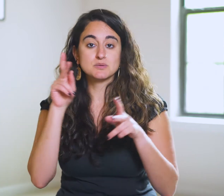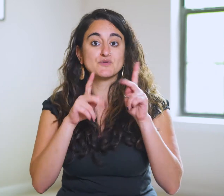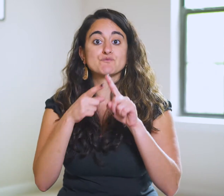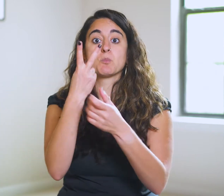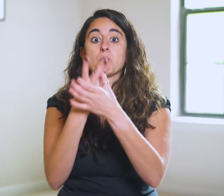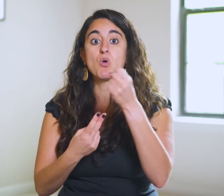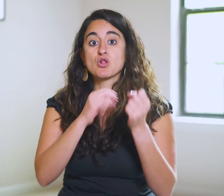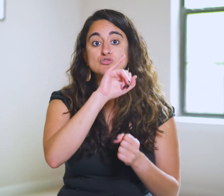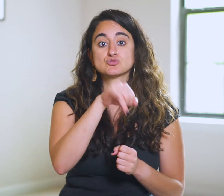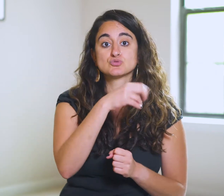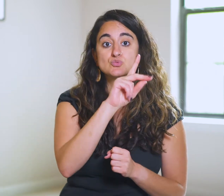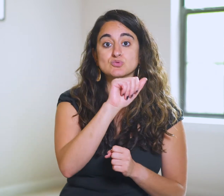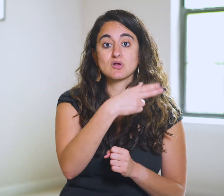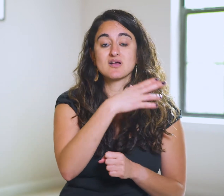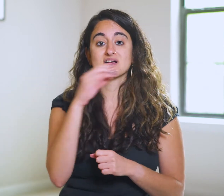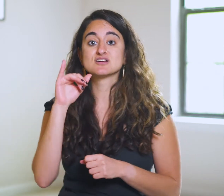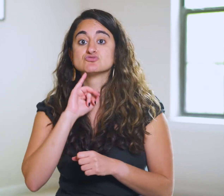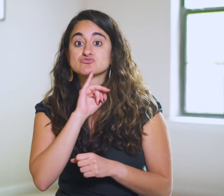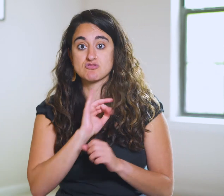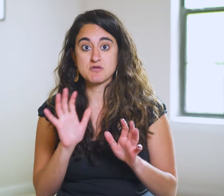people from both Judah and Israel.